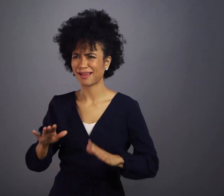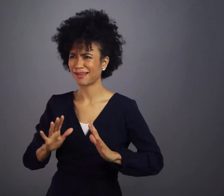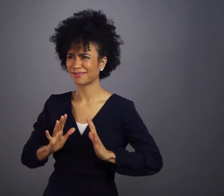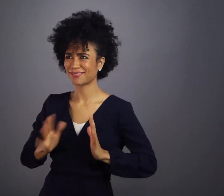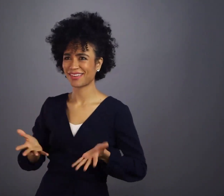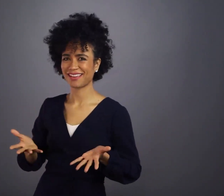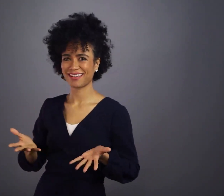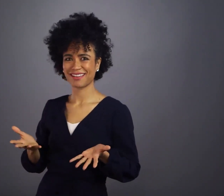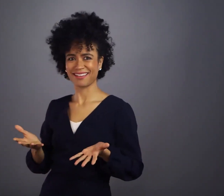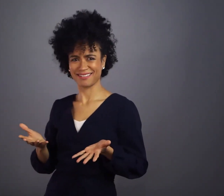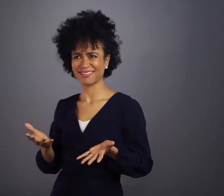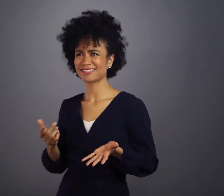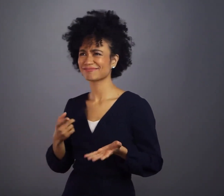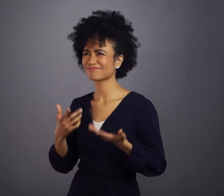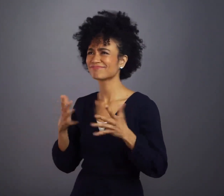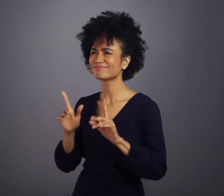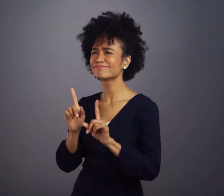he was a good church member.